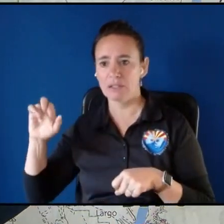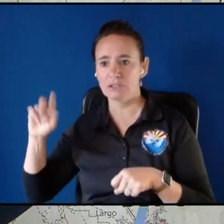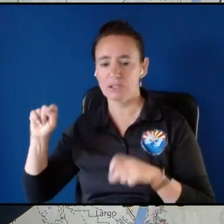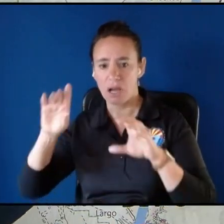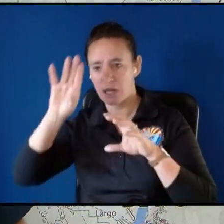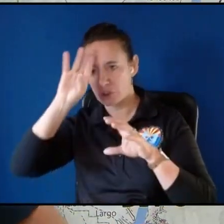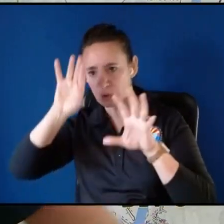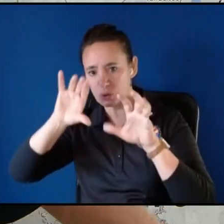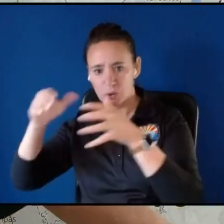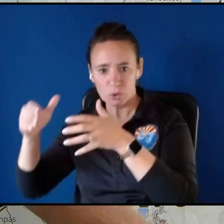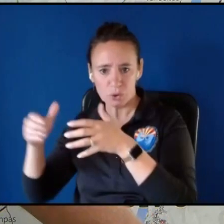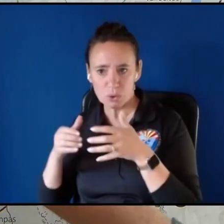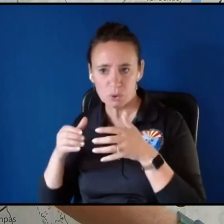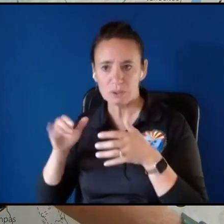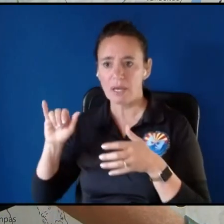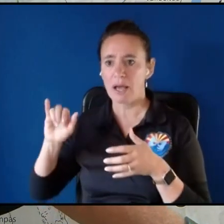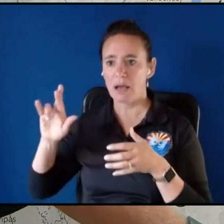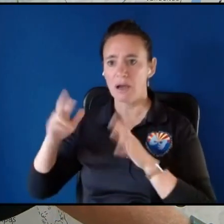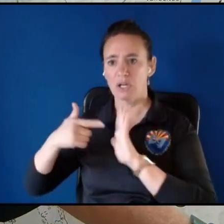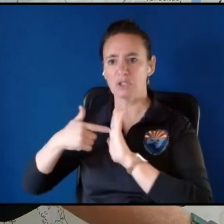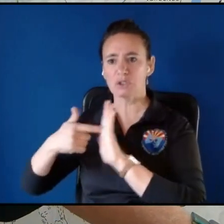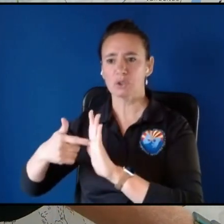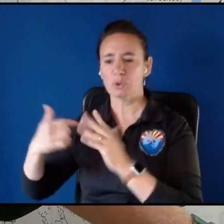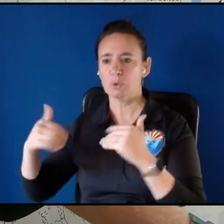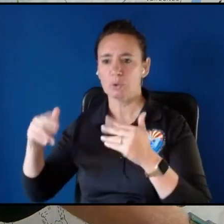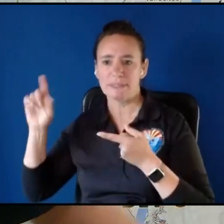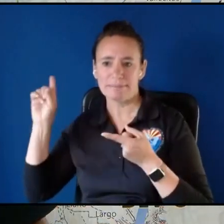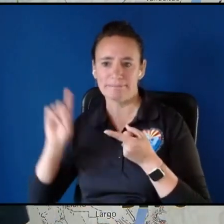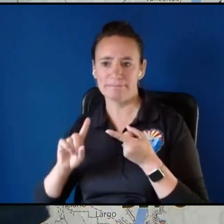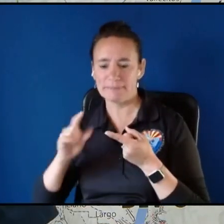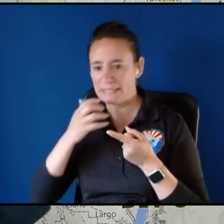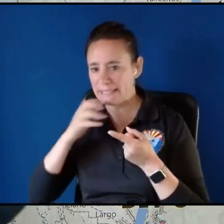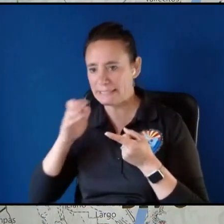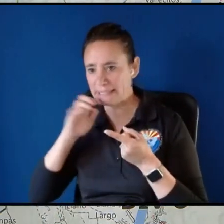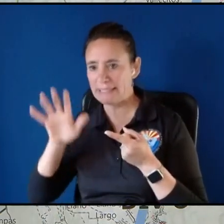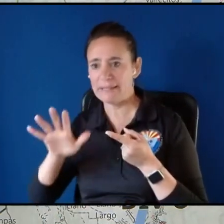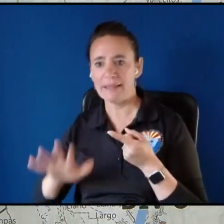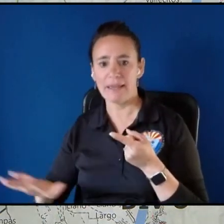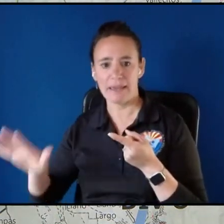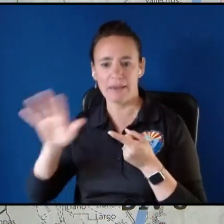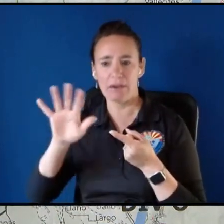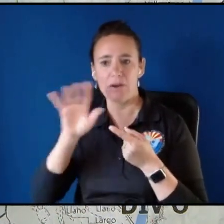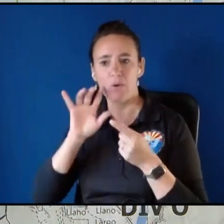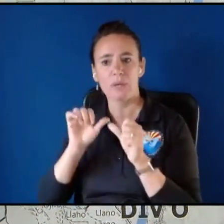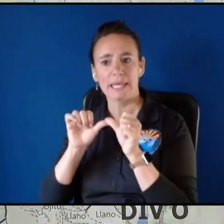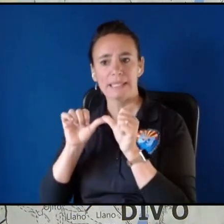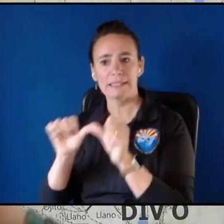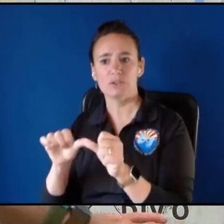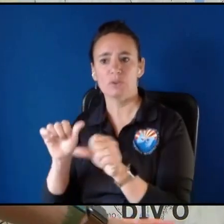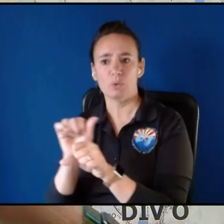decrease in heat in that area, so we'll continue to work in over the coming days. We also had a Hotshot